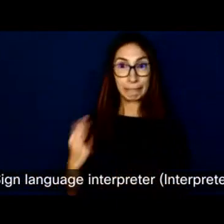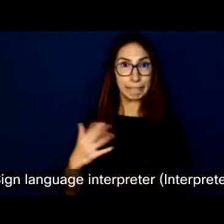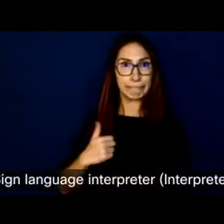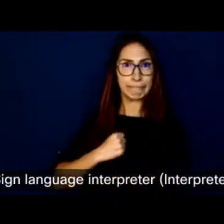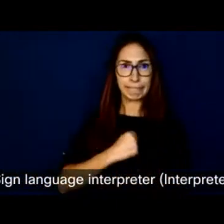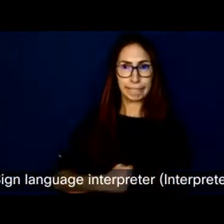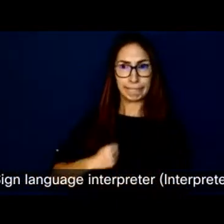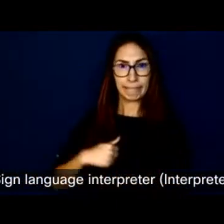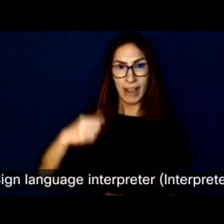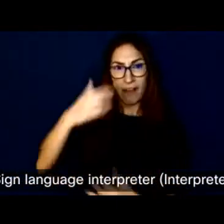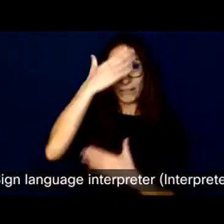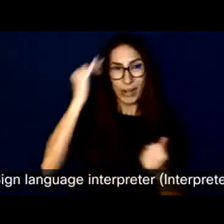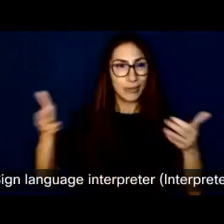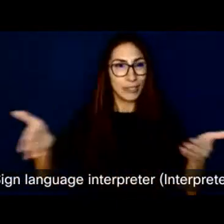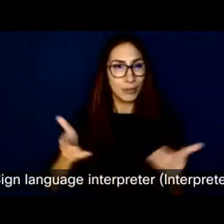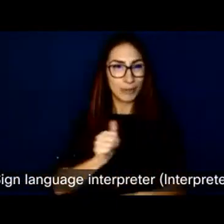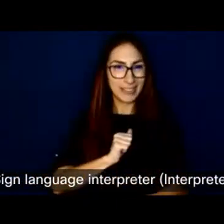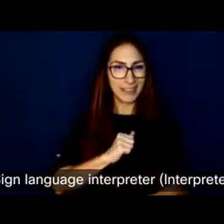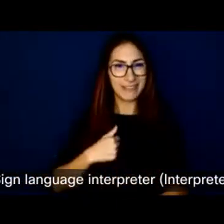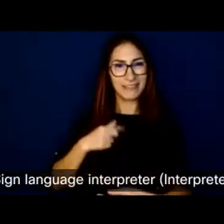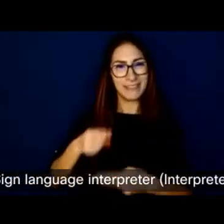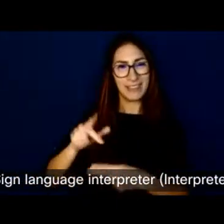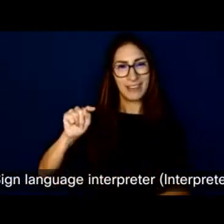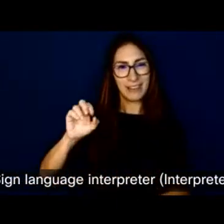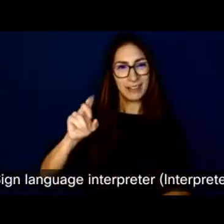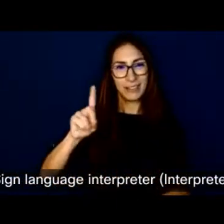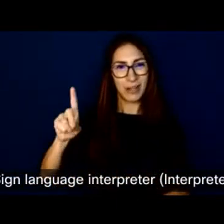myself. My name is Todd Stump. I'm a white male with a gray